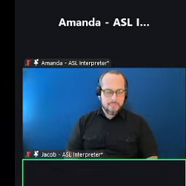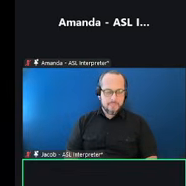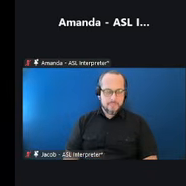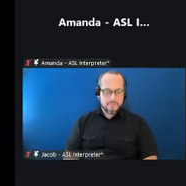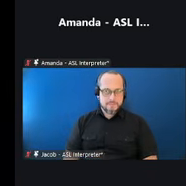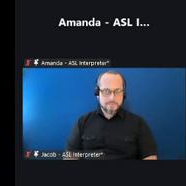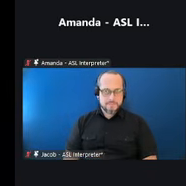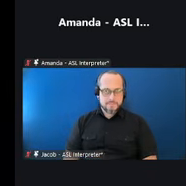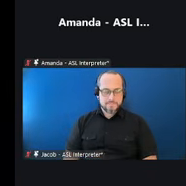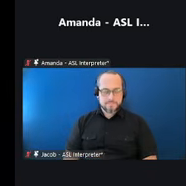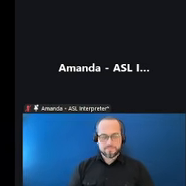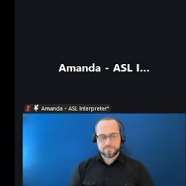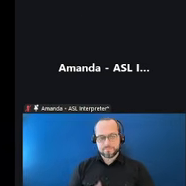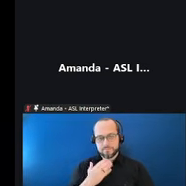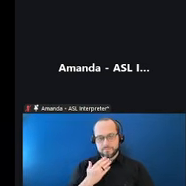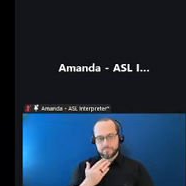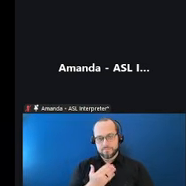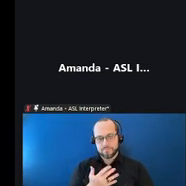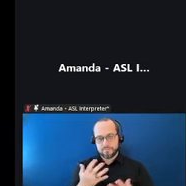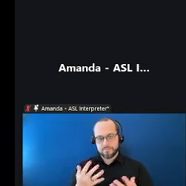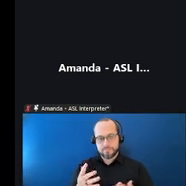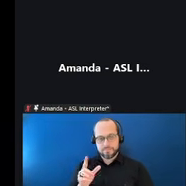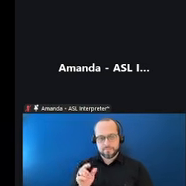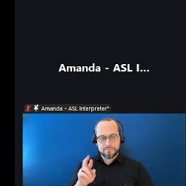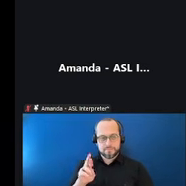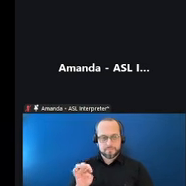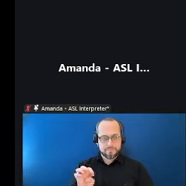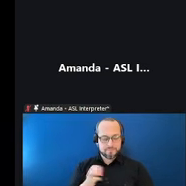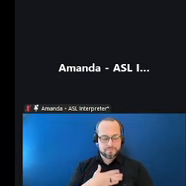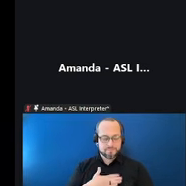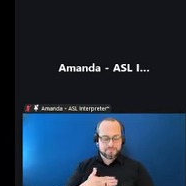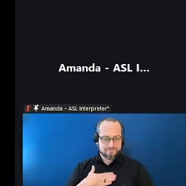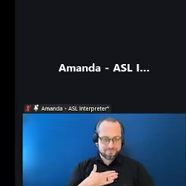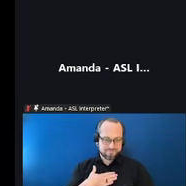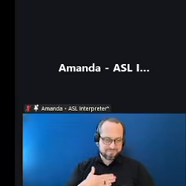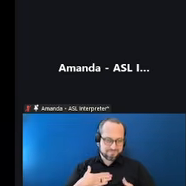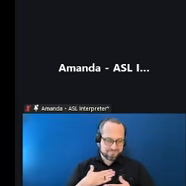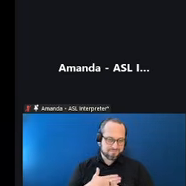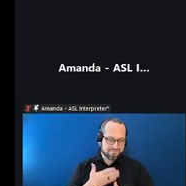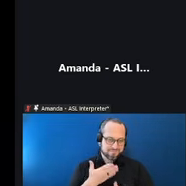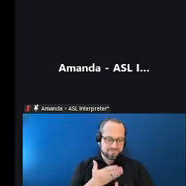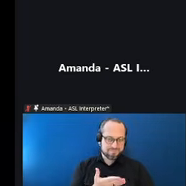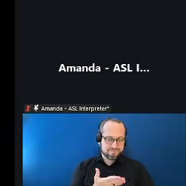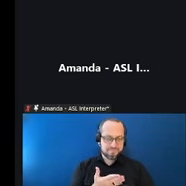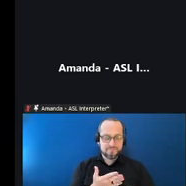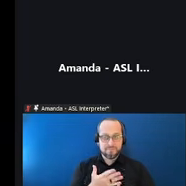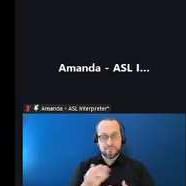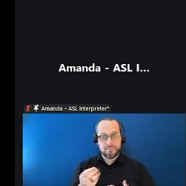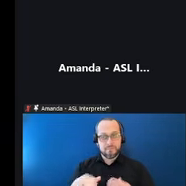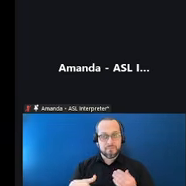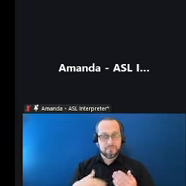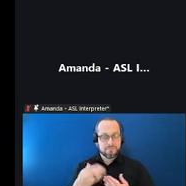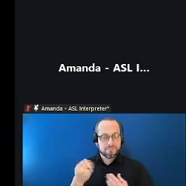Thank you so much, Lori. U appreciate you and all the the information you've shared certainly